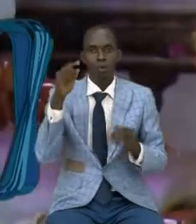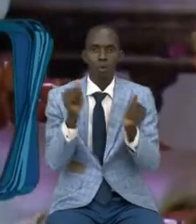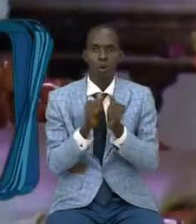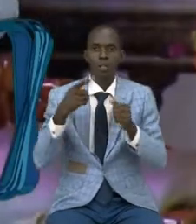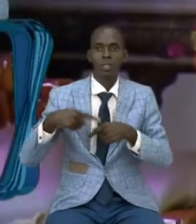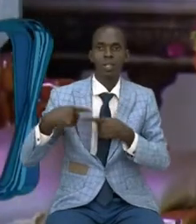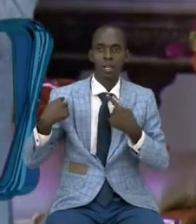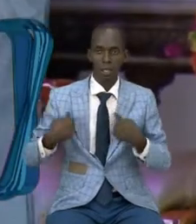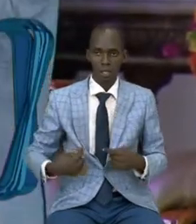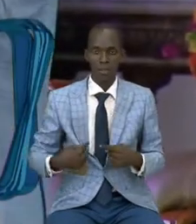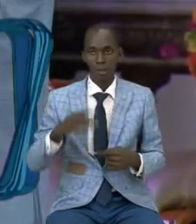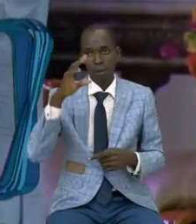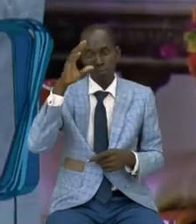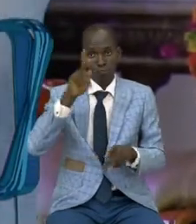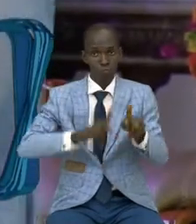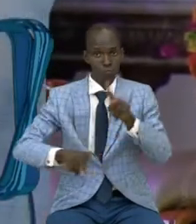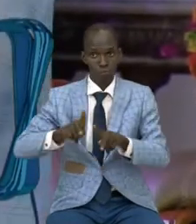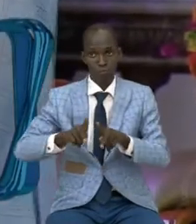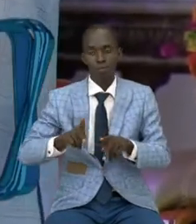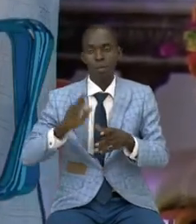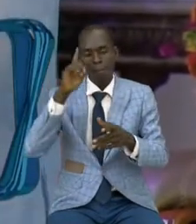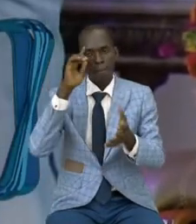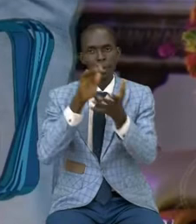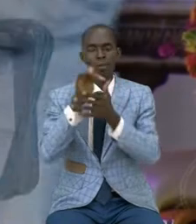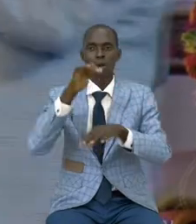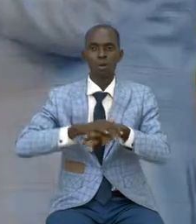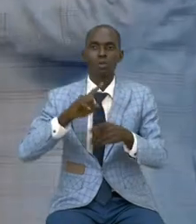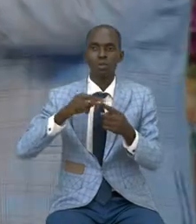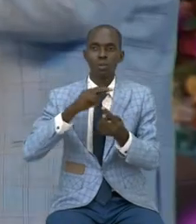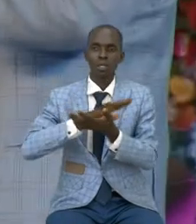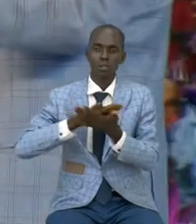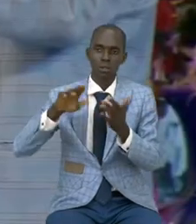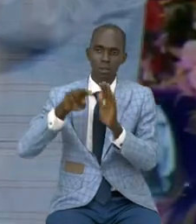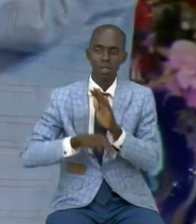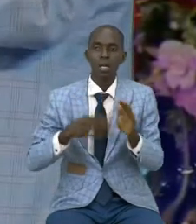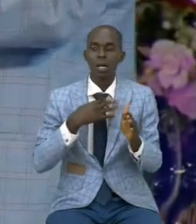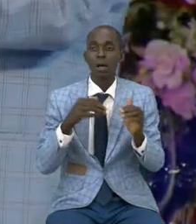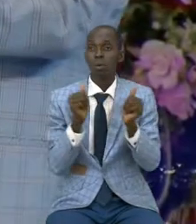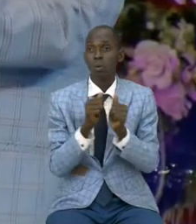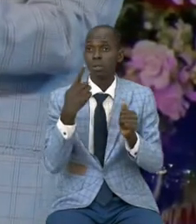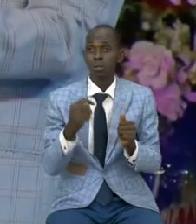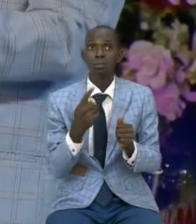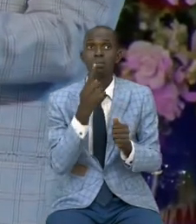and believers unto righteousness and with the mouth confession is made